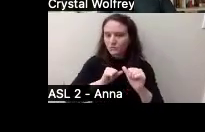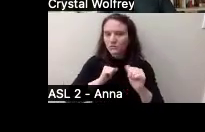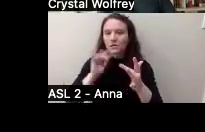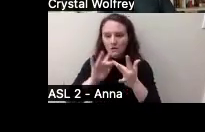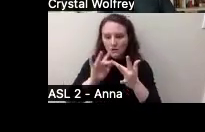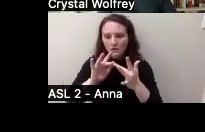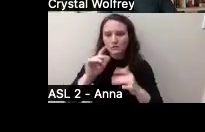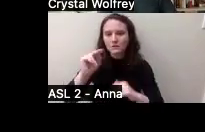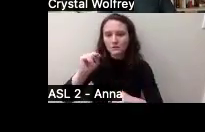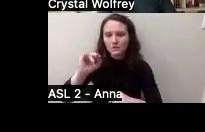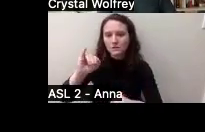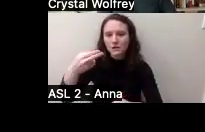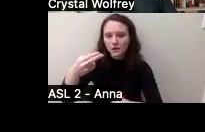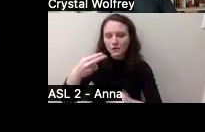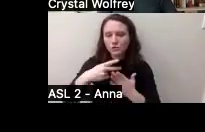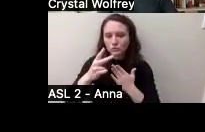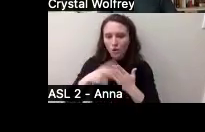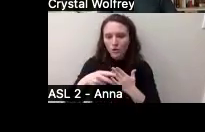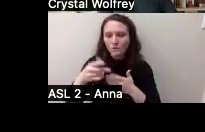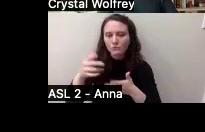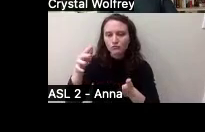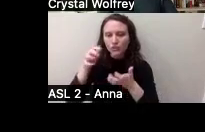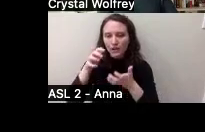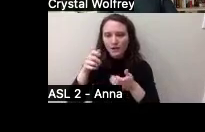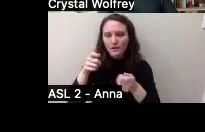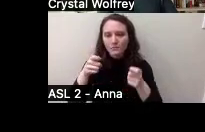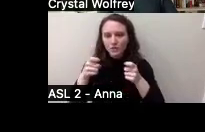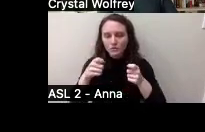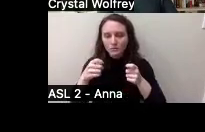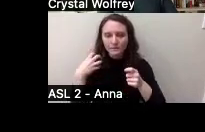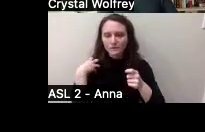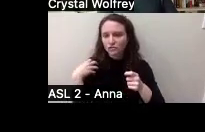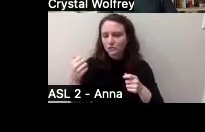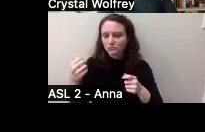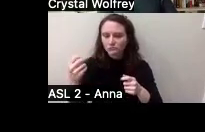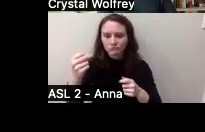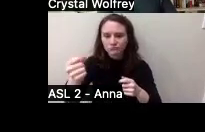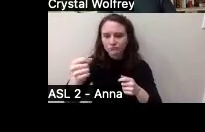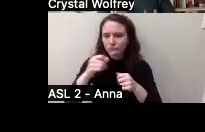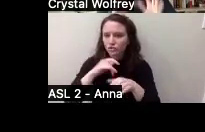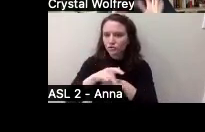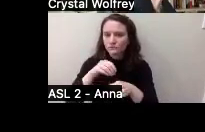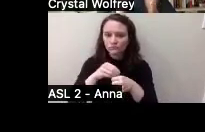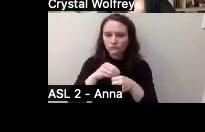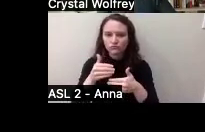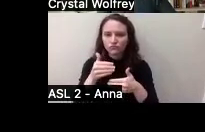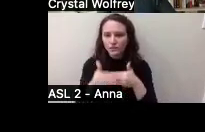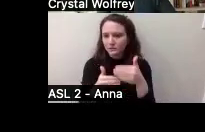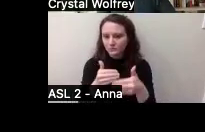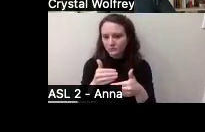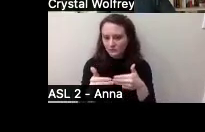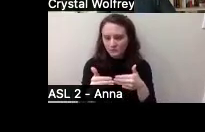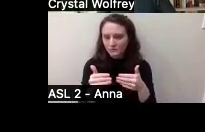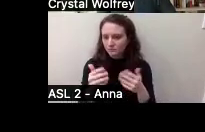Officials early in the process so we can talk through and let you know what we could do and what the options are.